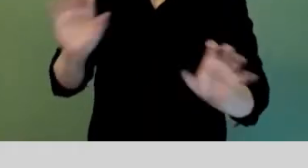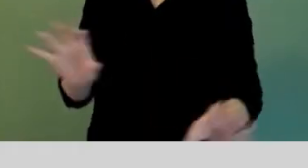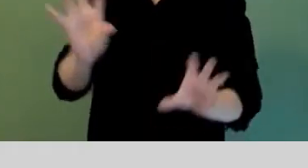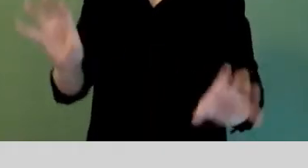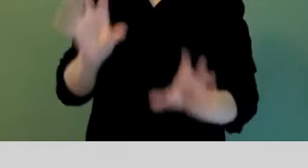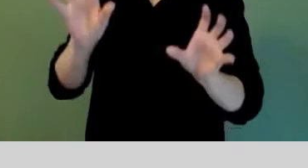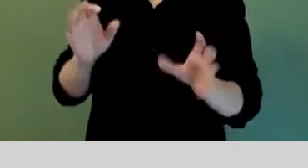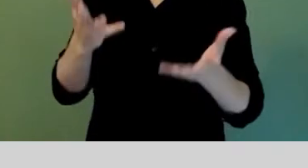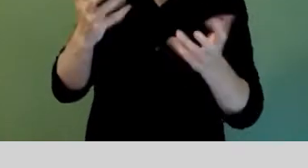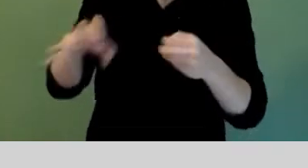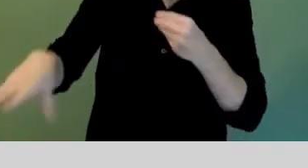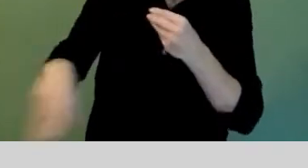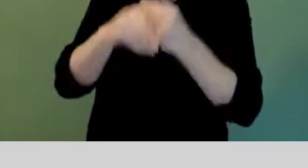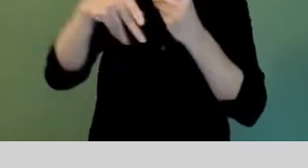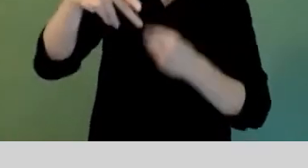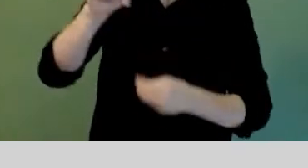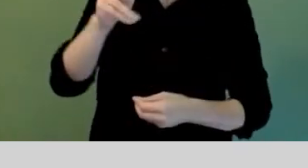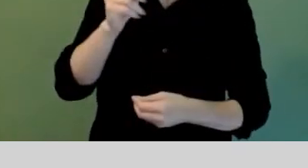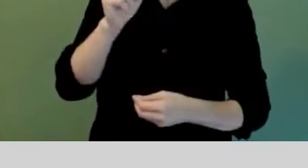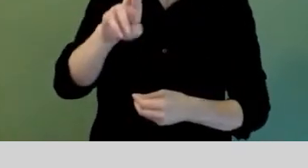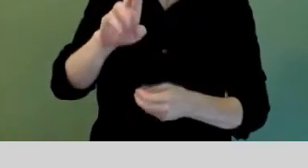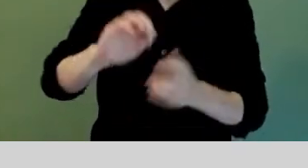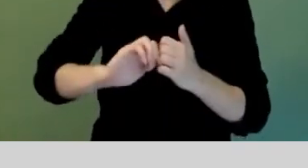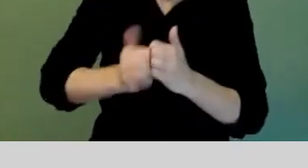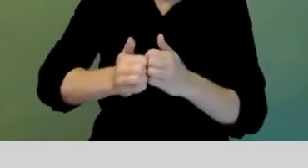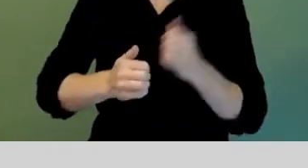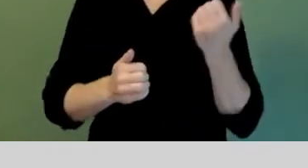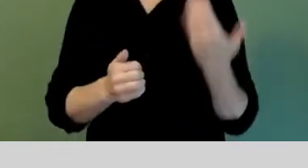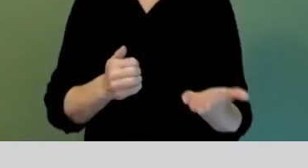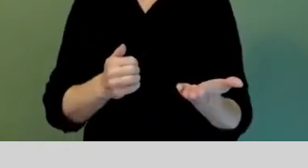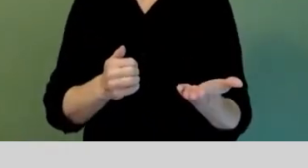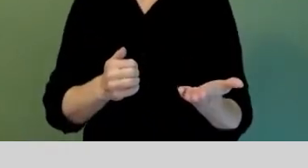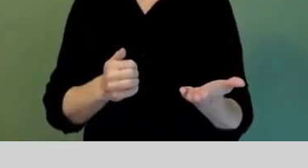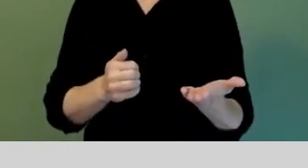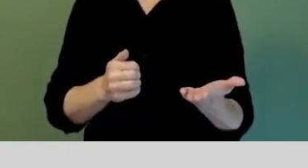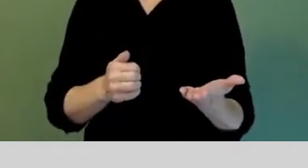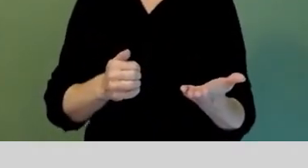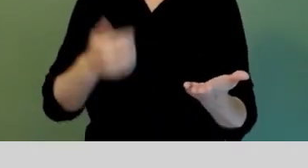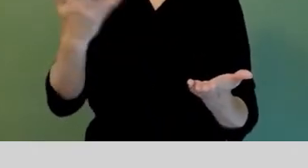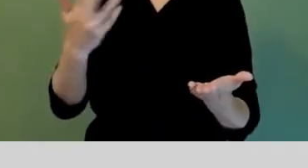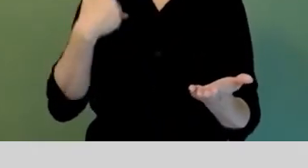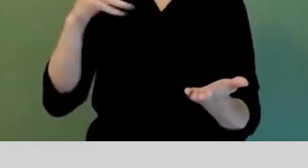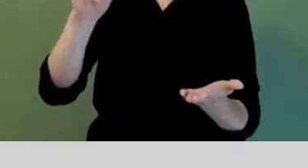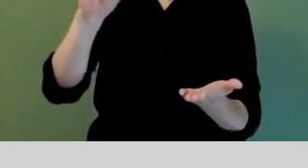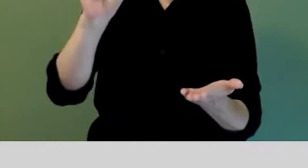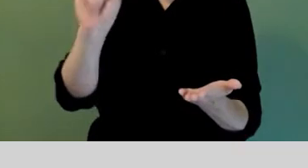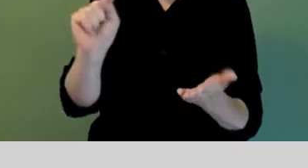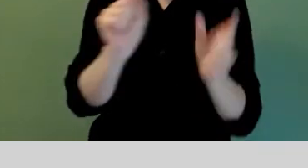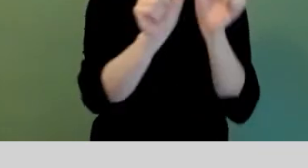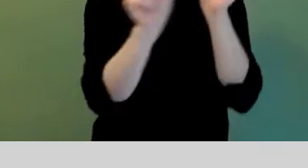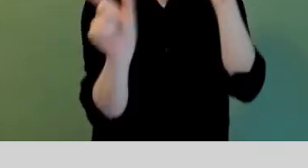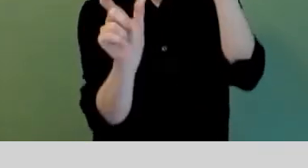you could do it like this. And you end up with functions which are nested three deep which is a lot more confusing